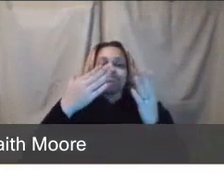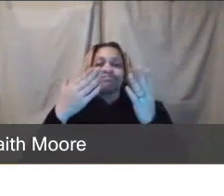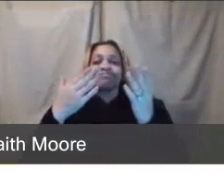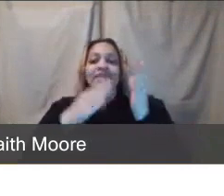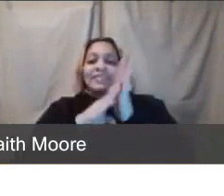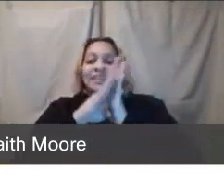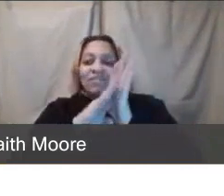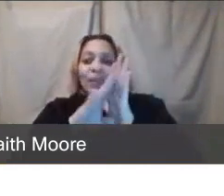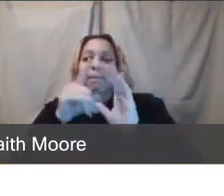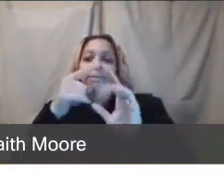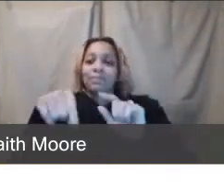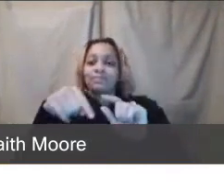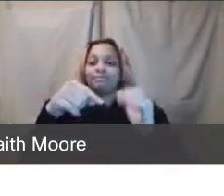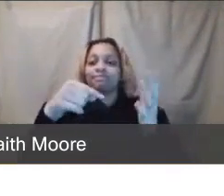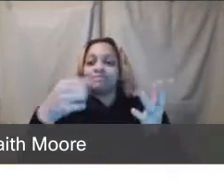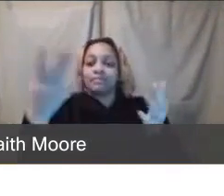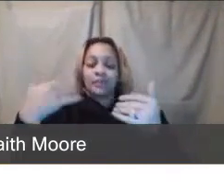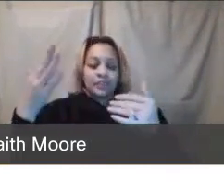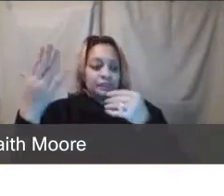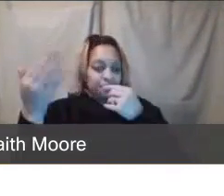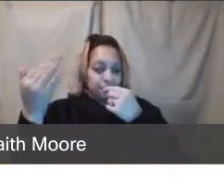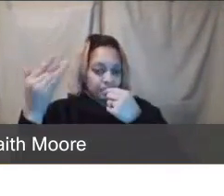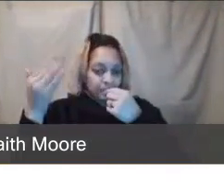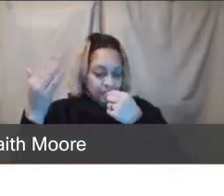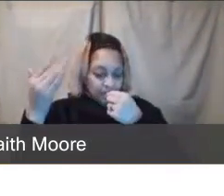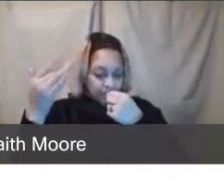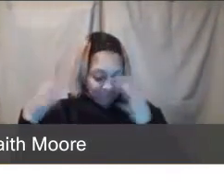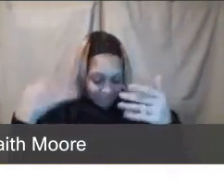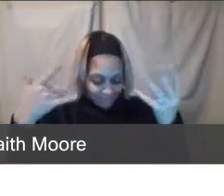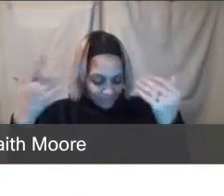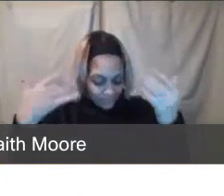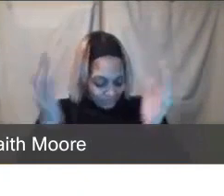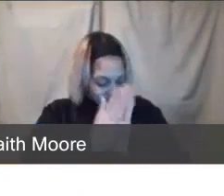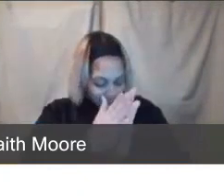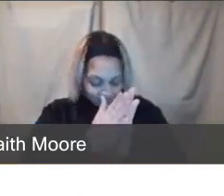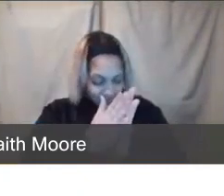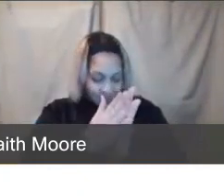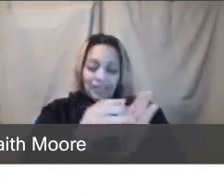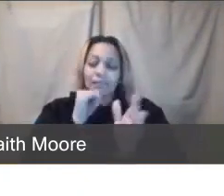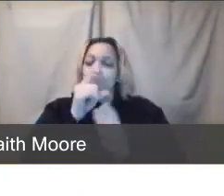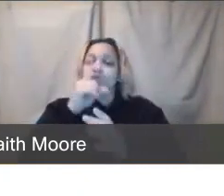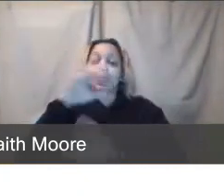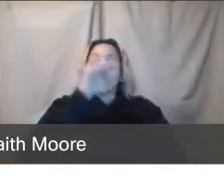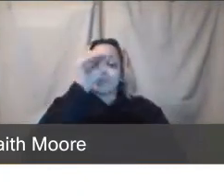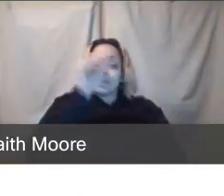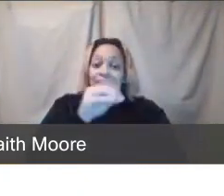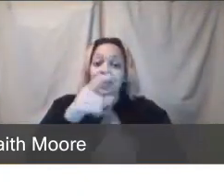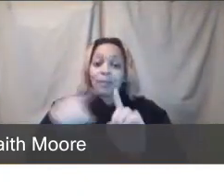Some, uh, I don't know the percent, but some plans that are pretty, pretty.